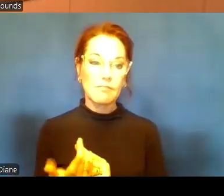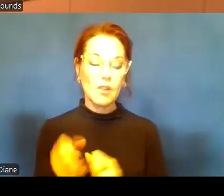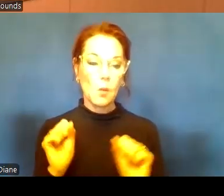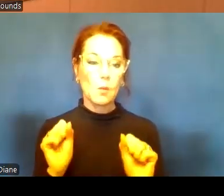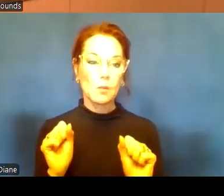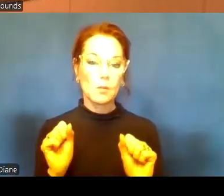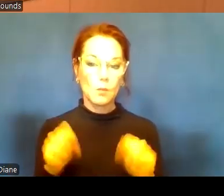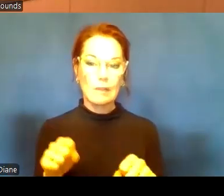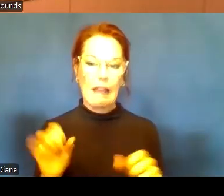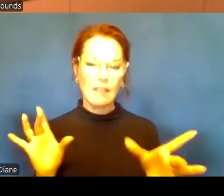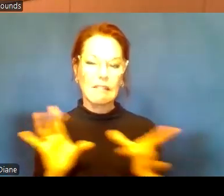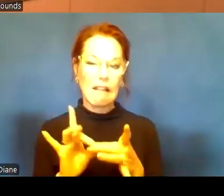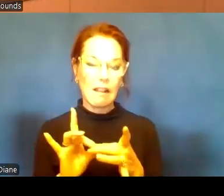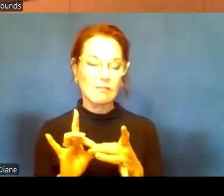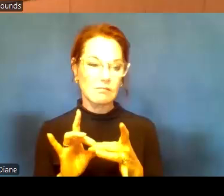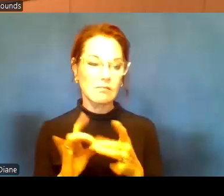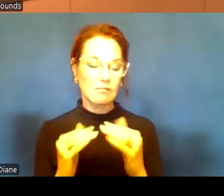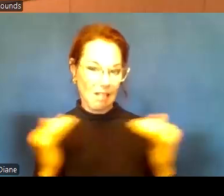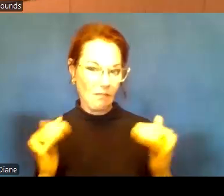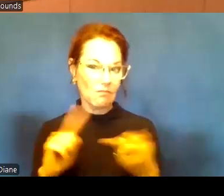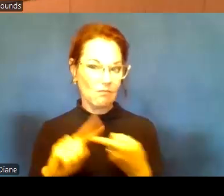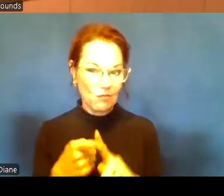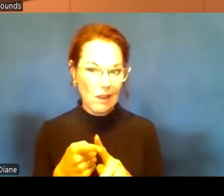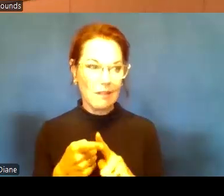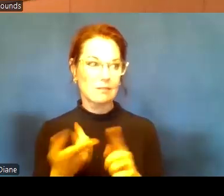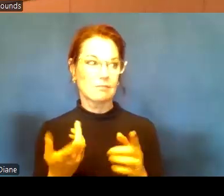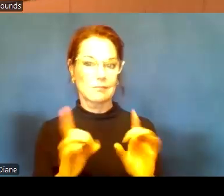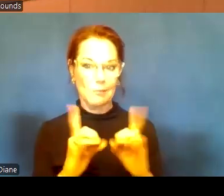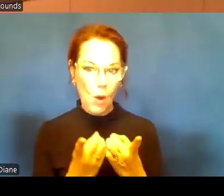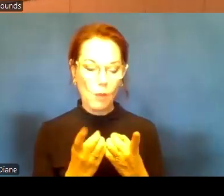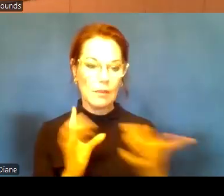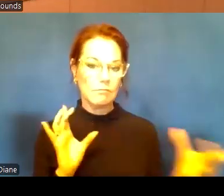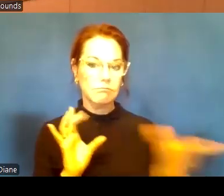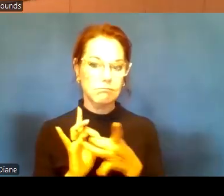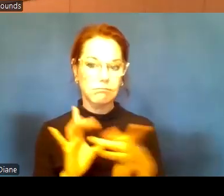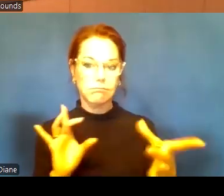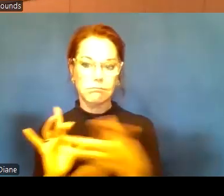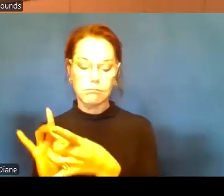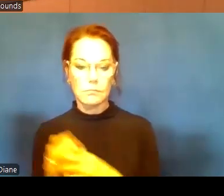connect on that level um and as folks have mentioned really thinking about um